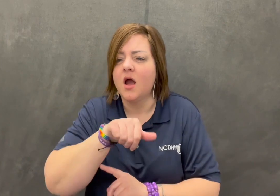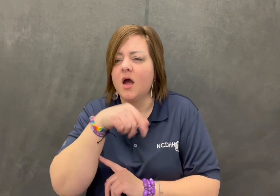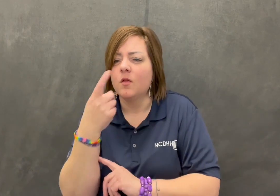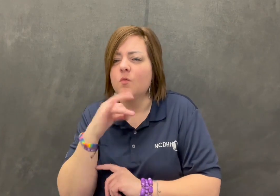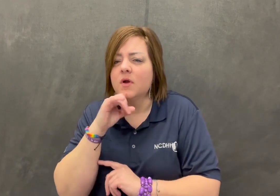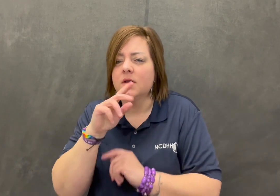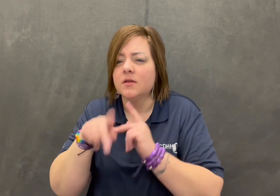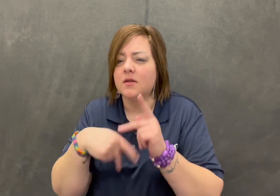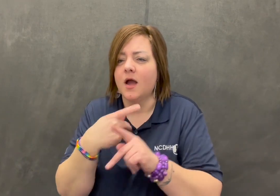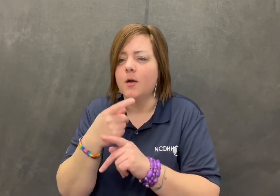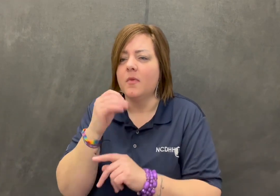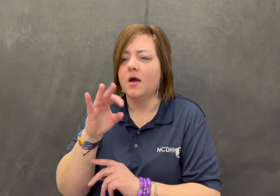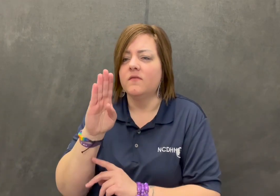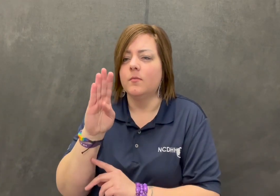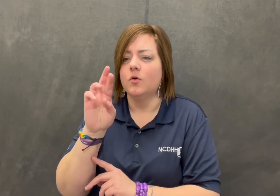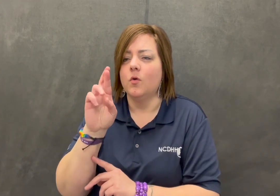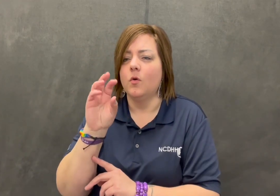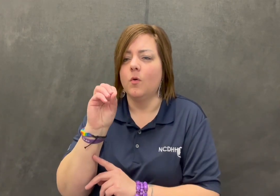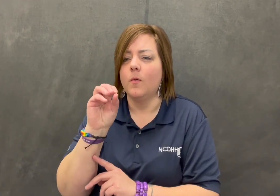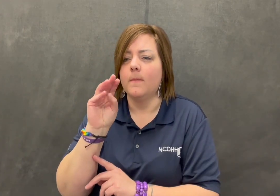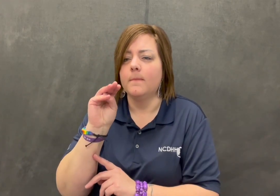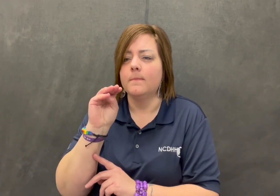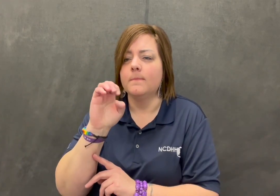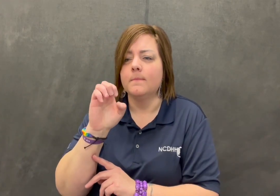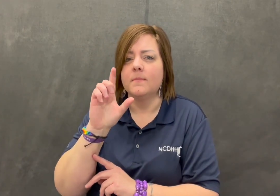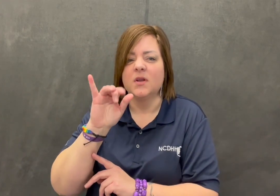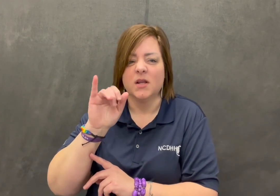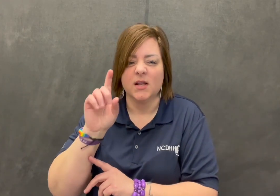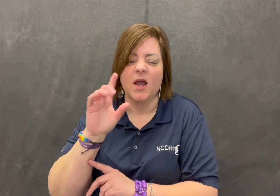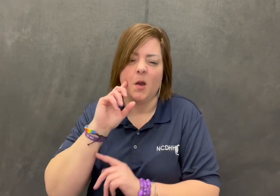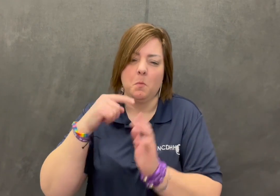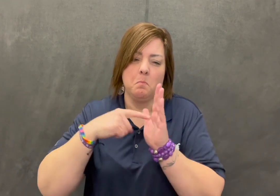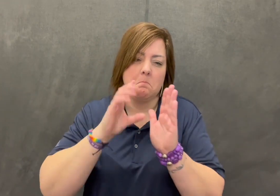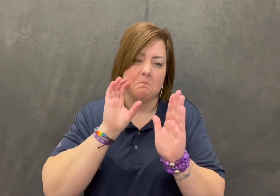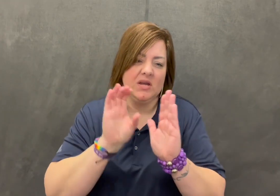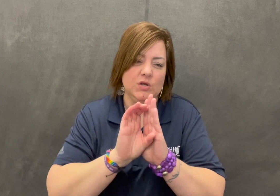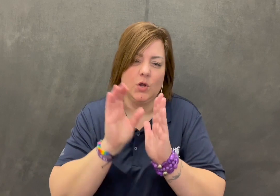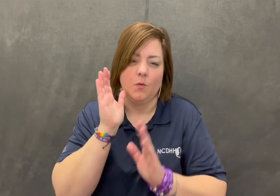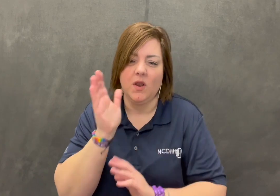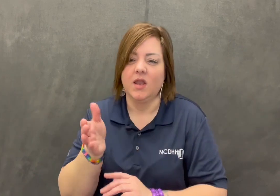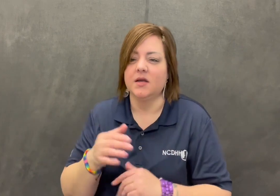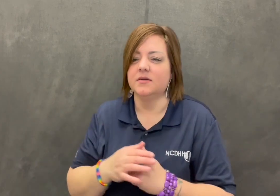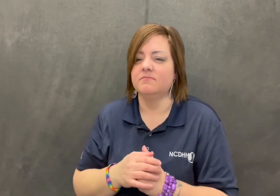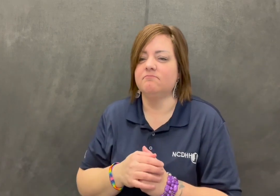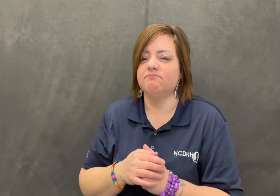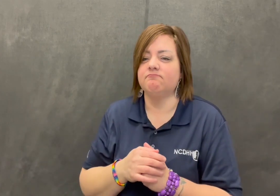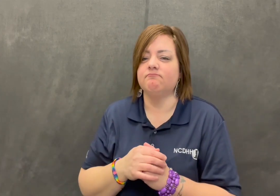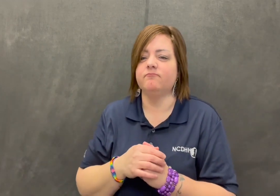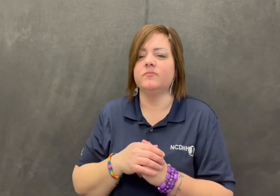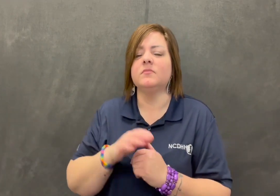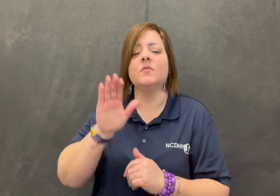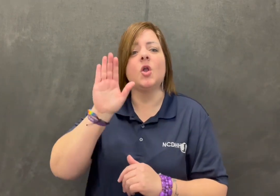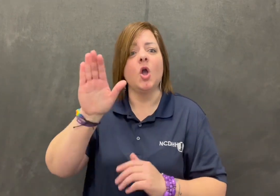and the other is a type of bromeliad. Pictures will be shown at the end of this presentation,